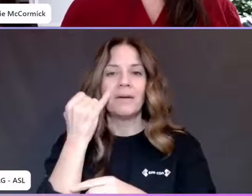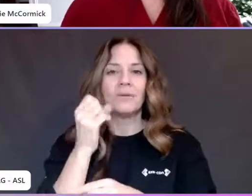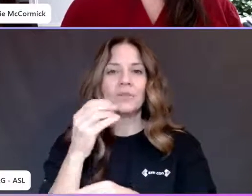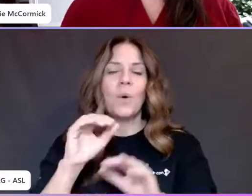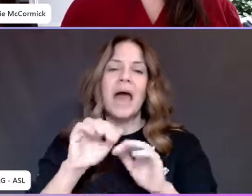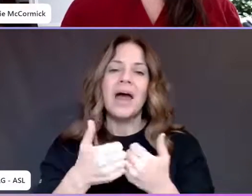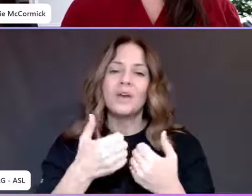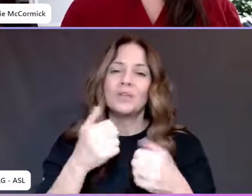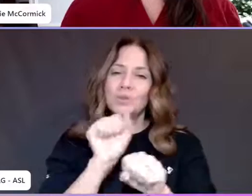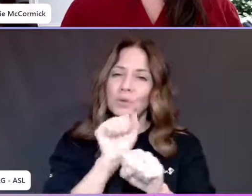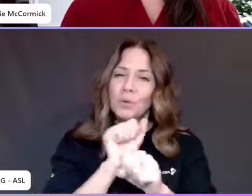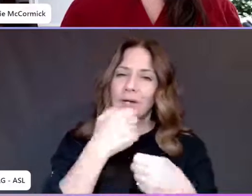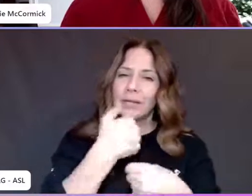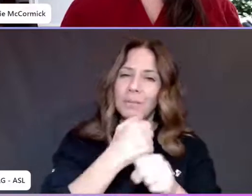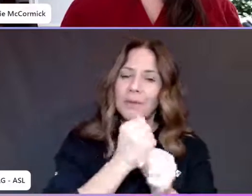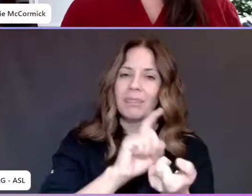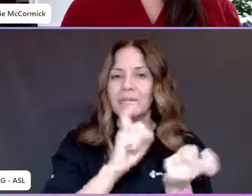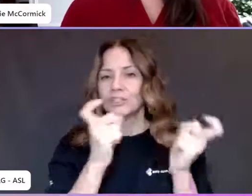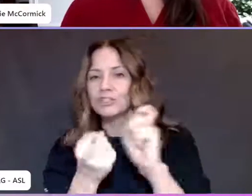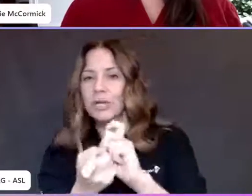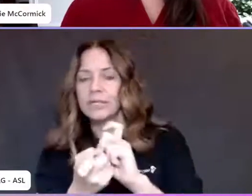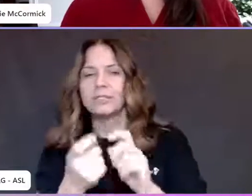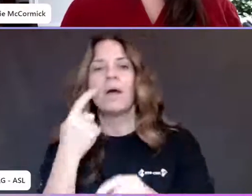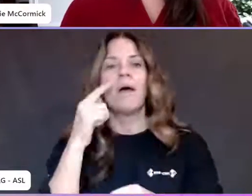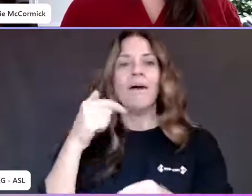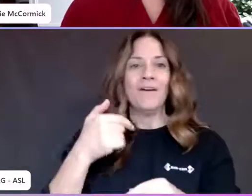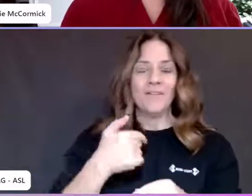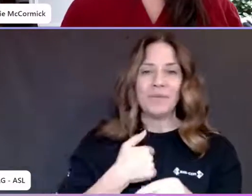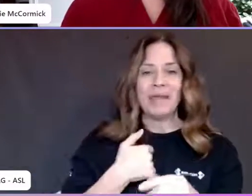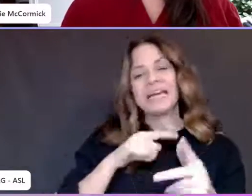you both working and accessibility prior to your